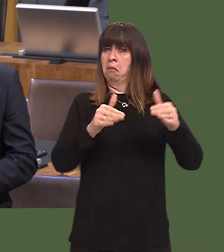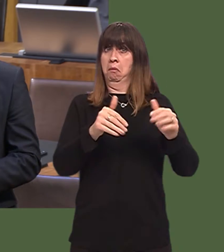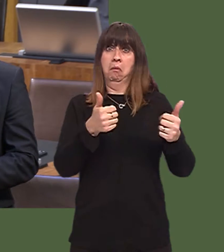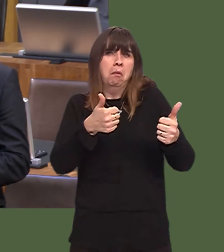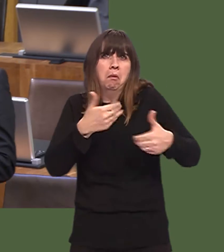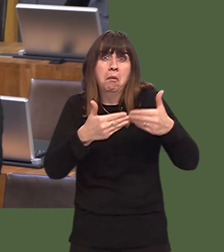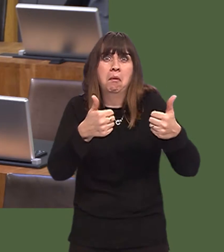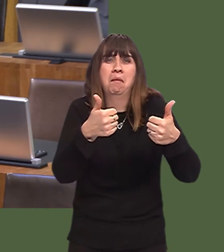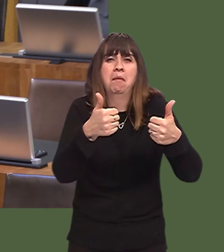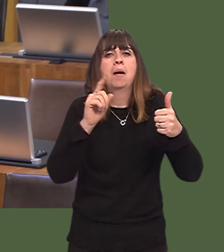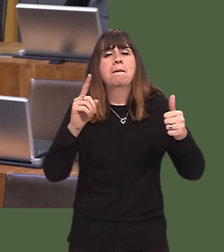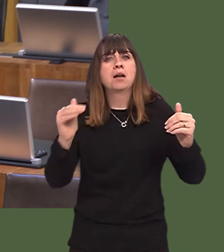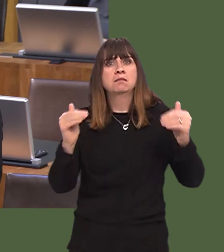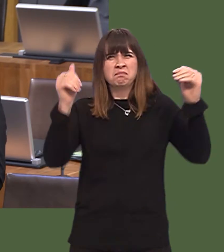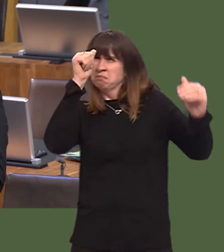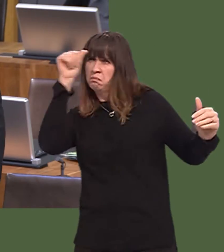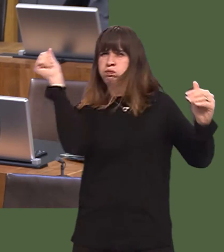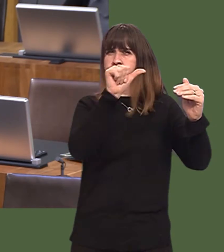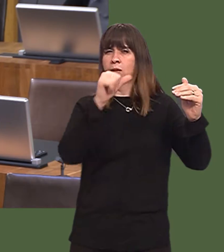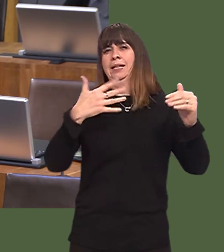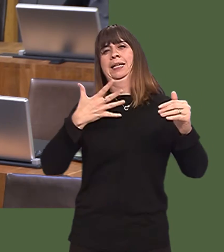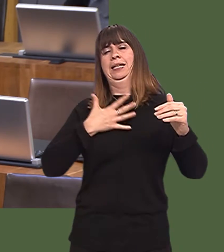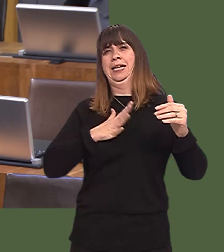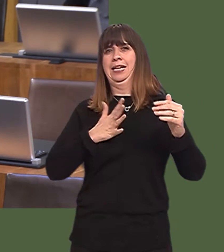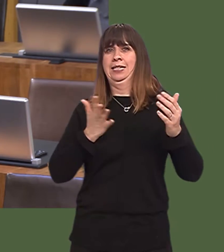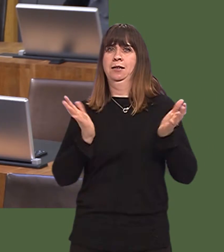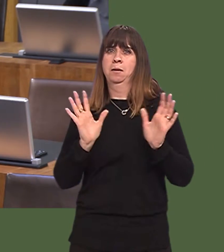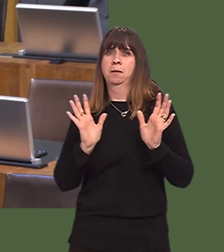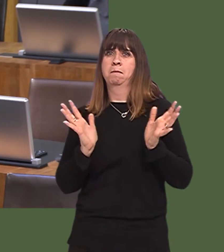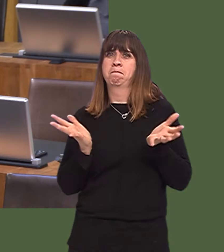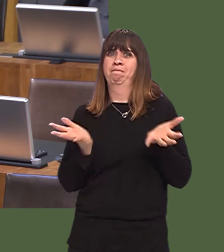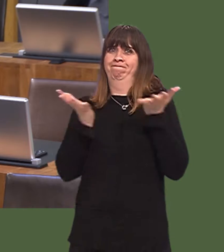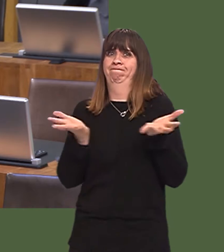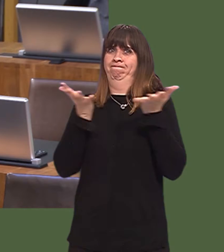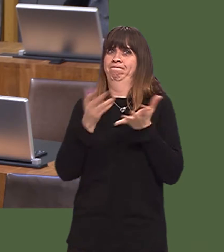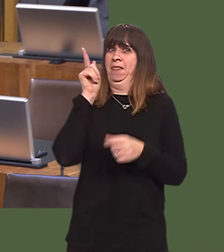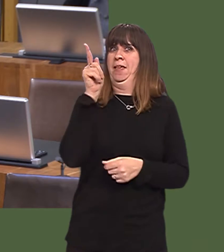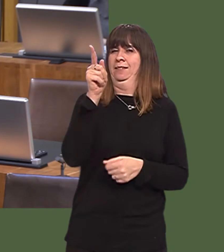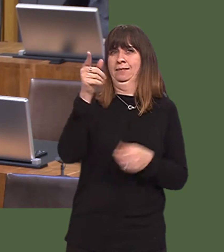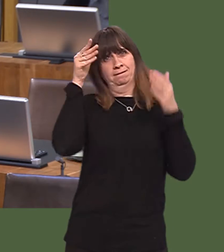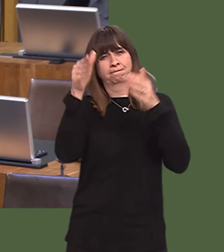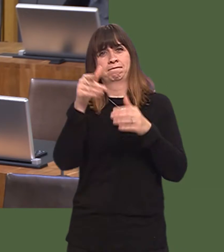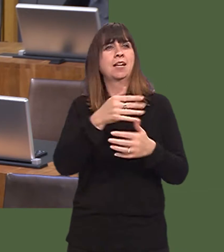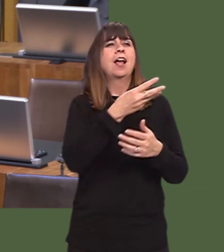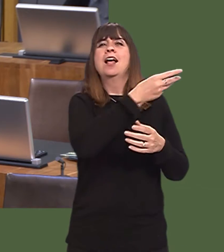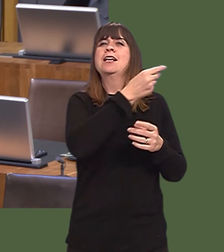The reason why the PISA figures were disappointing is pretty much because we donít do well at the top end. Other countries do better at the top end.